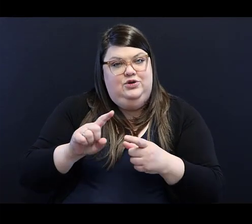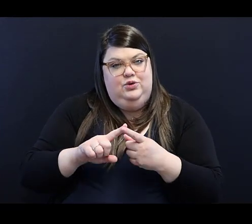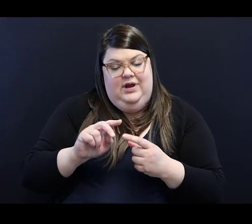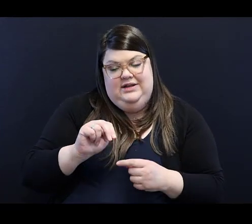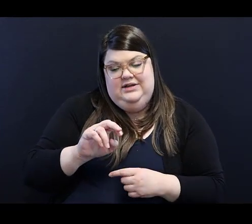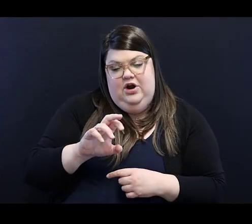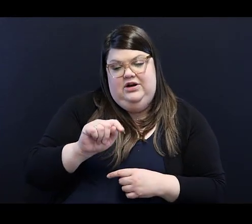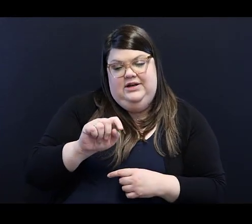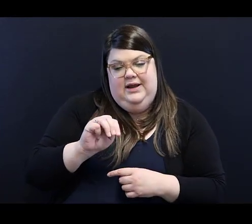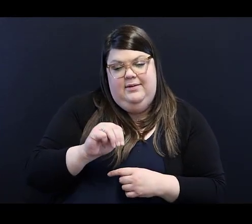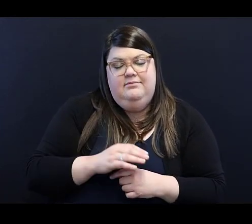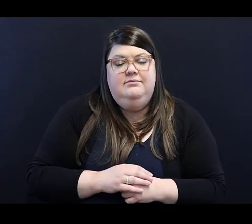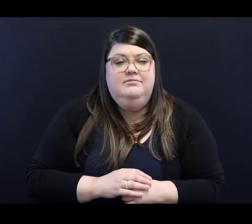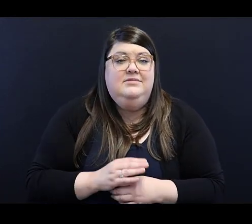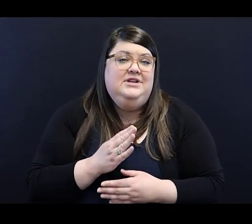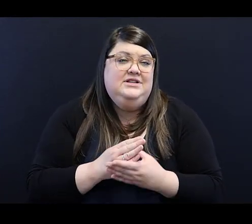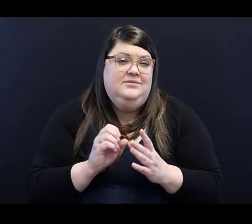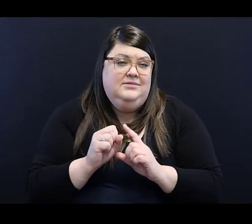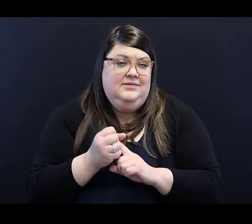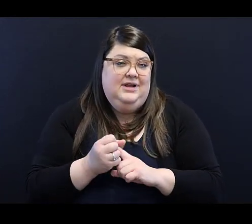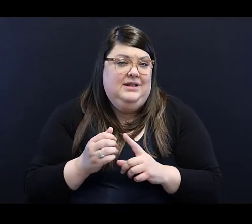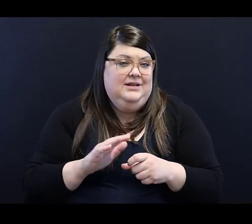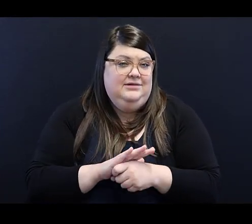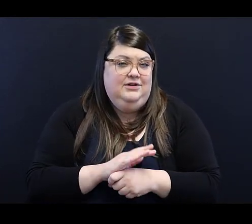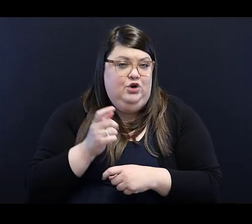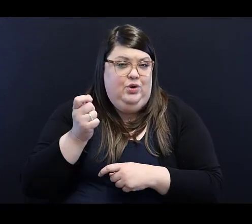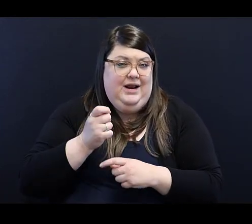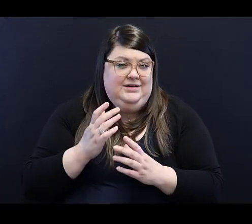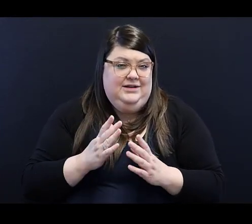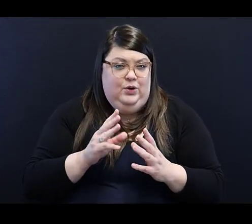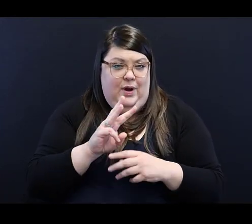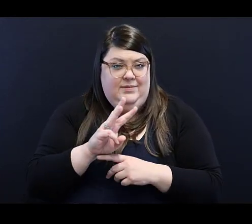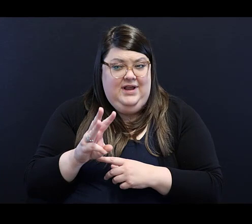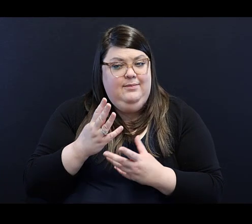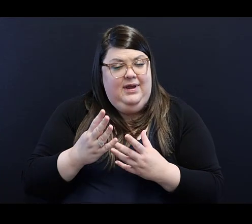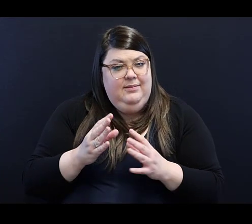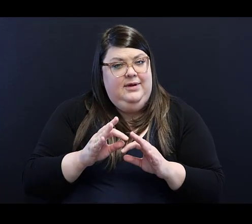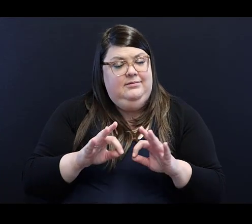In some cases, the entire grantee website may be of significant value for the communities